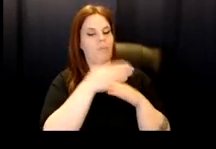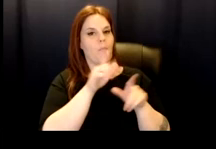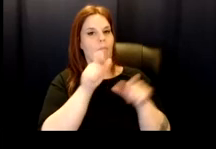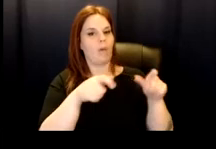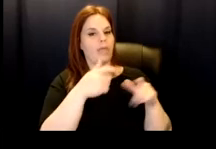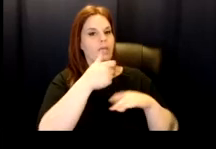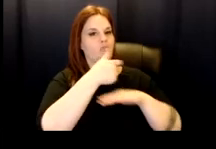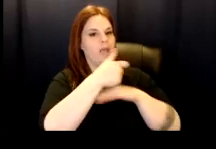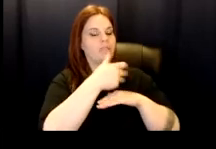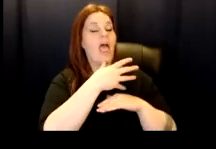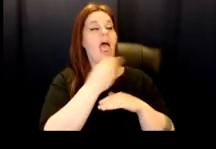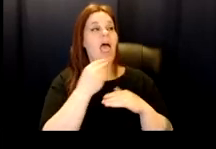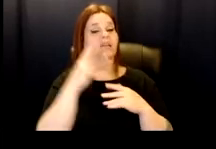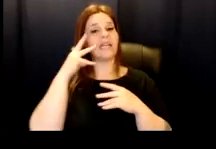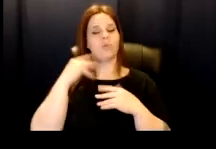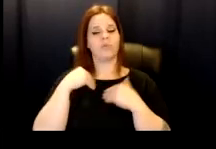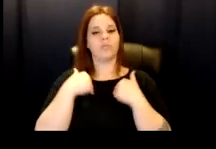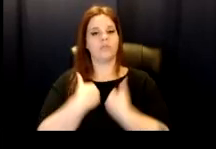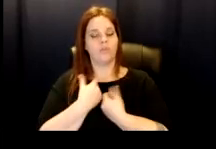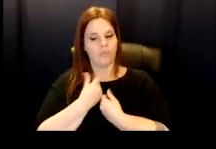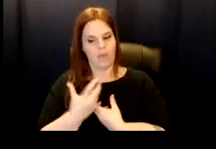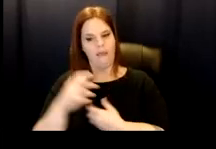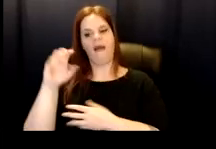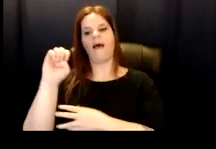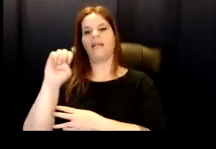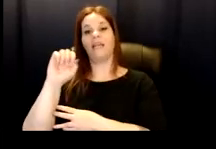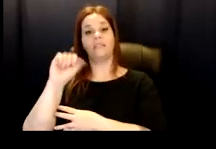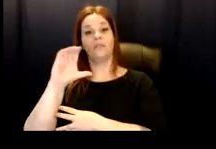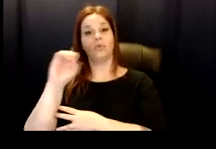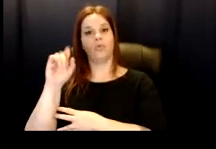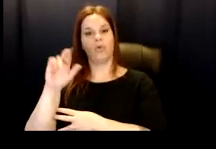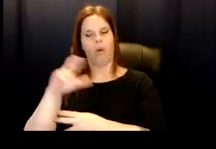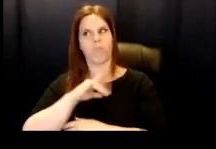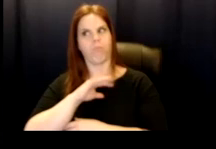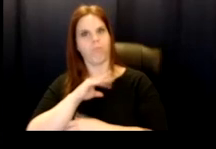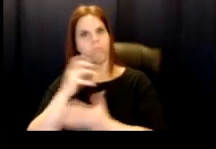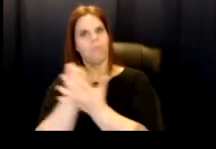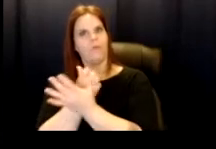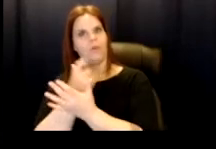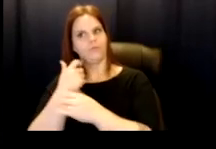an E scooter can be an amazing tool to get to and from work, to and from school and beyond.